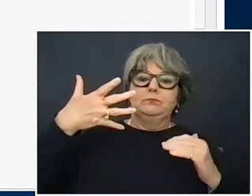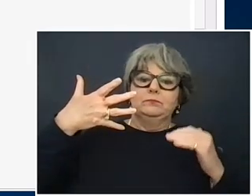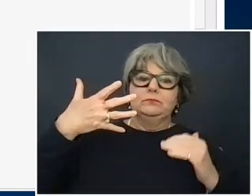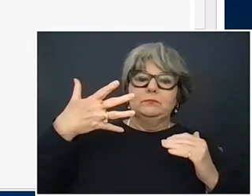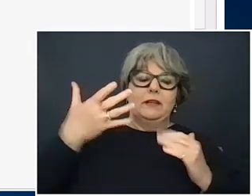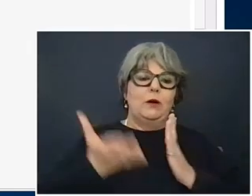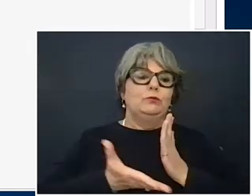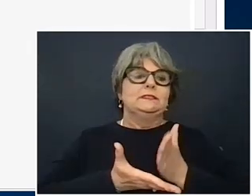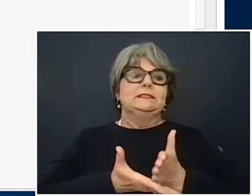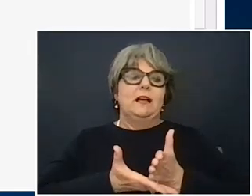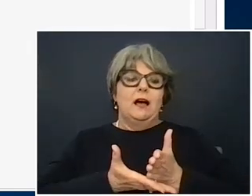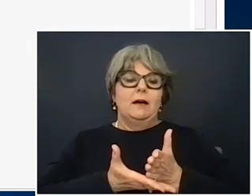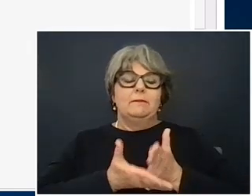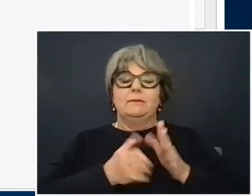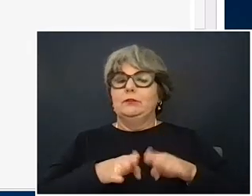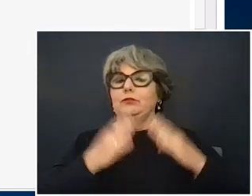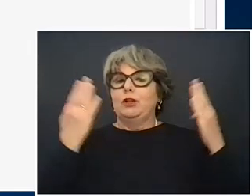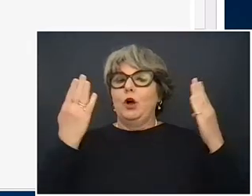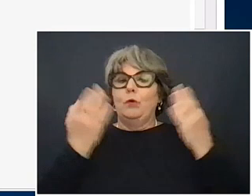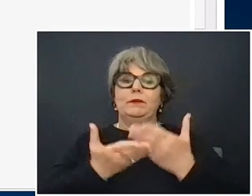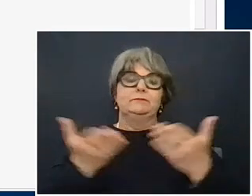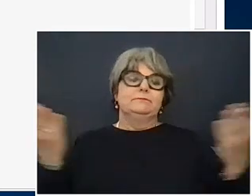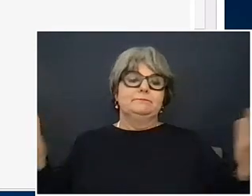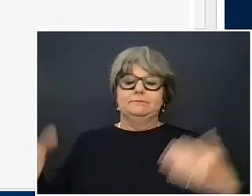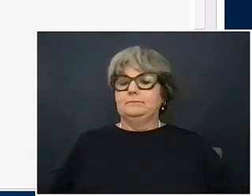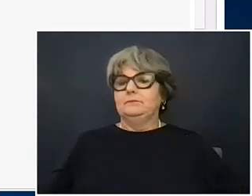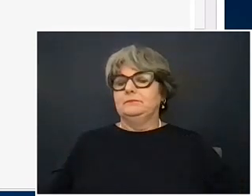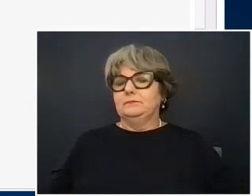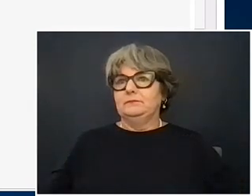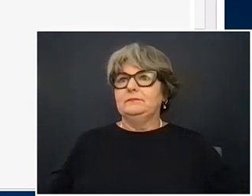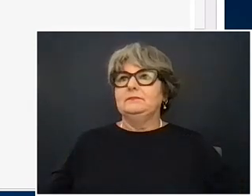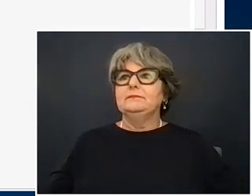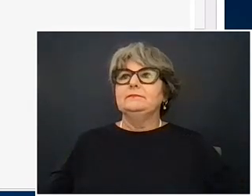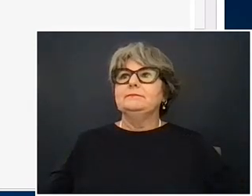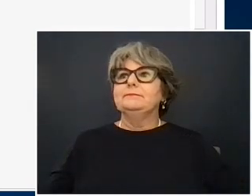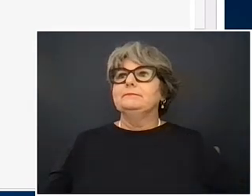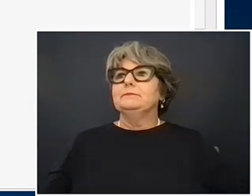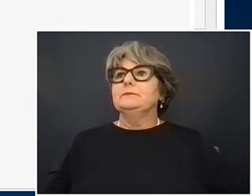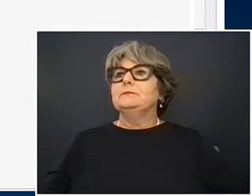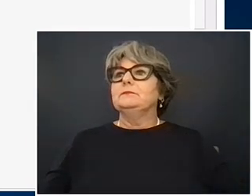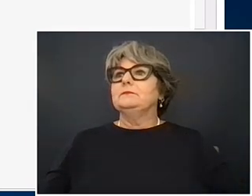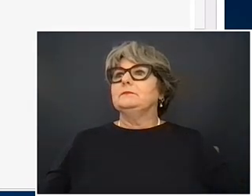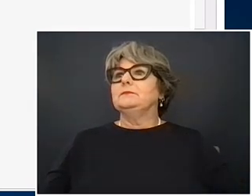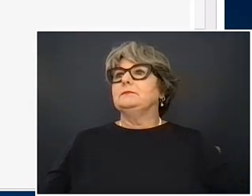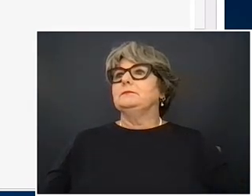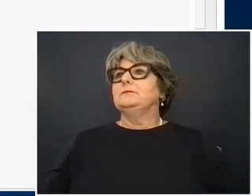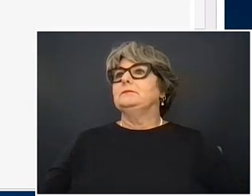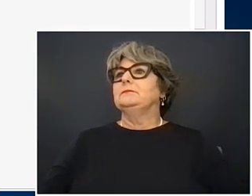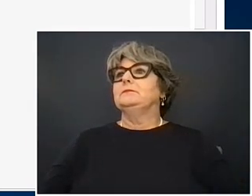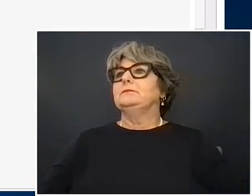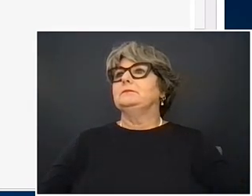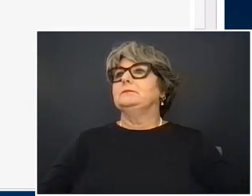just open up this whole section, for, you know, for, for discussion.